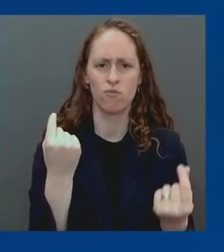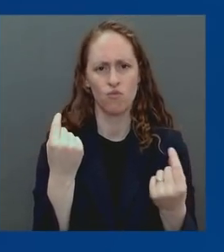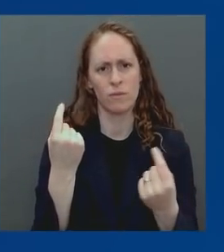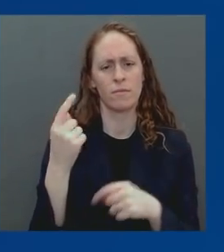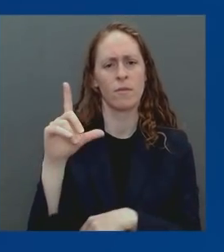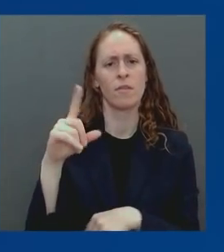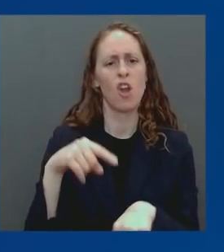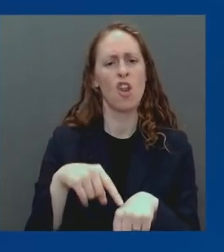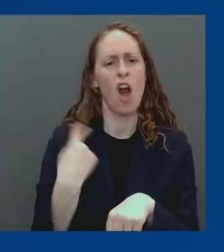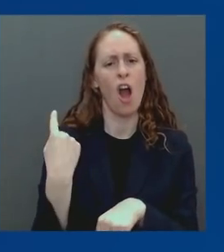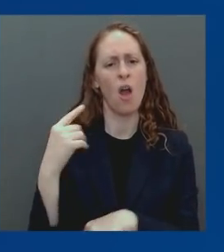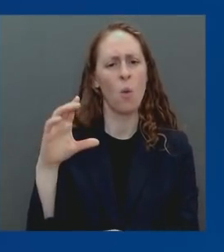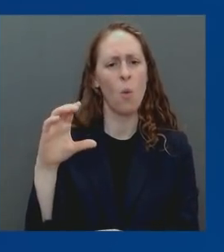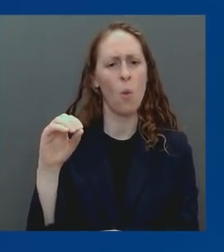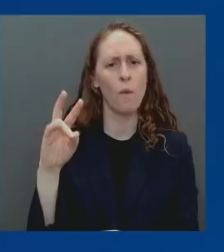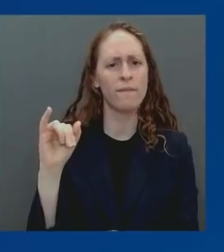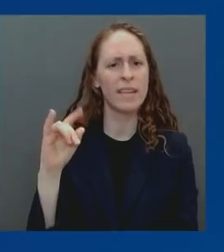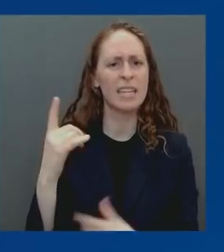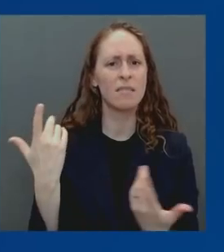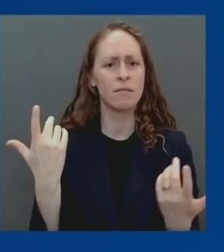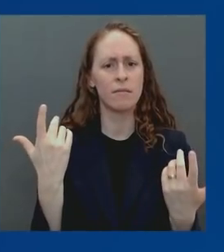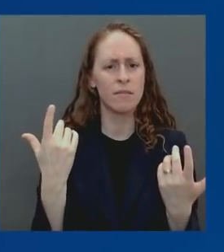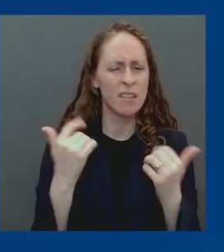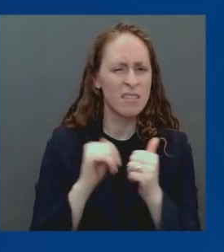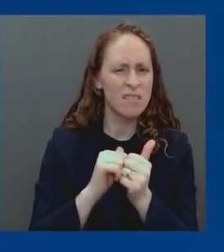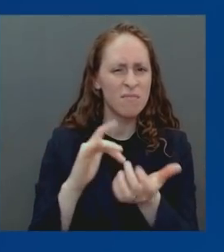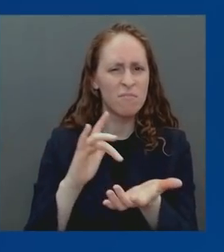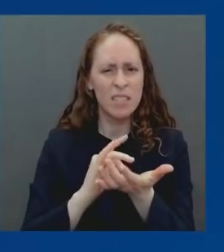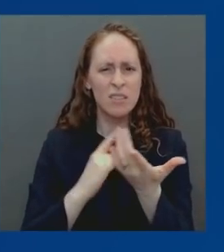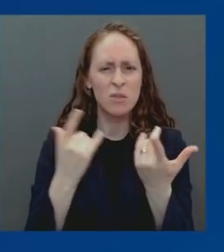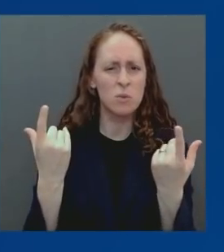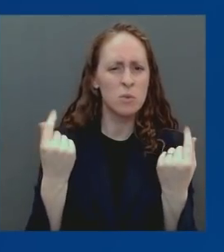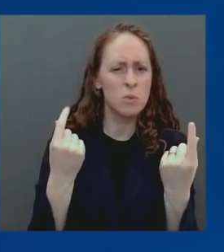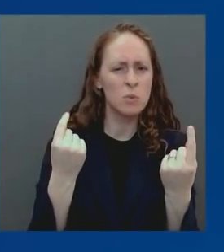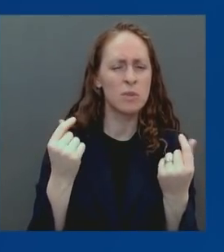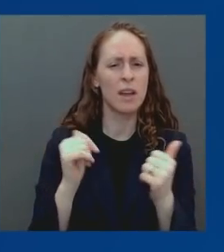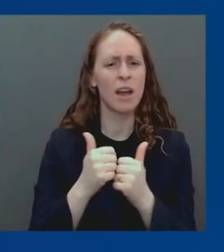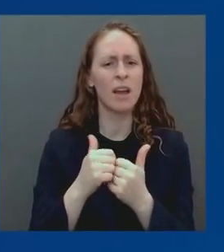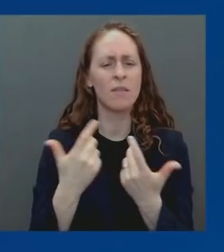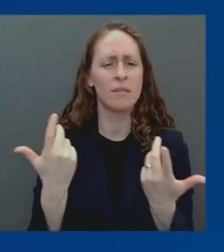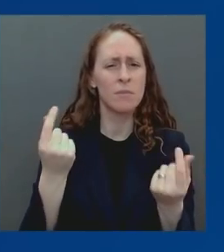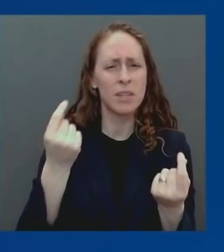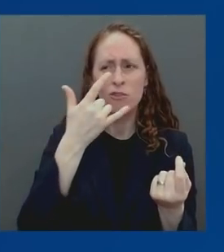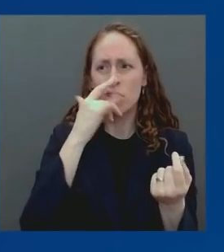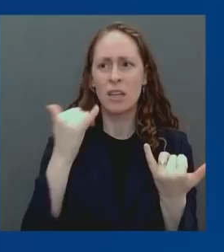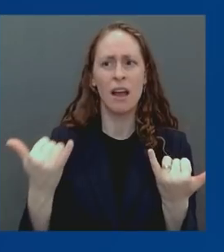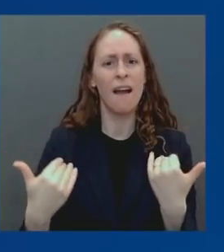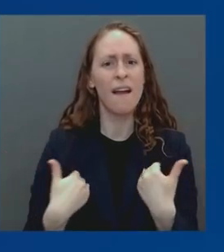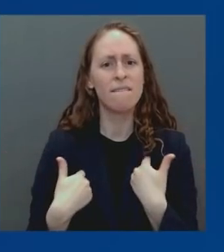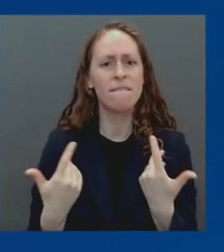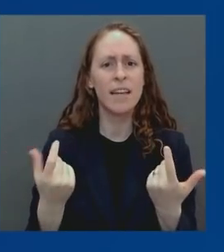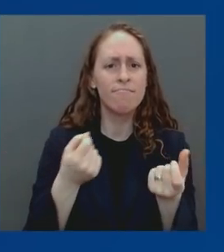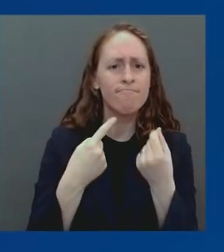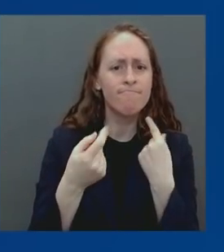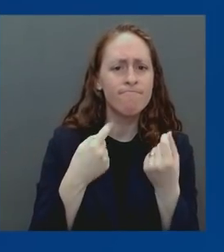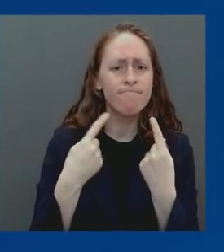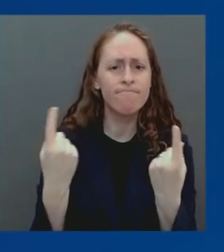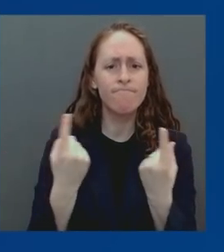about treatment availability and accreditation of clinics offering that treatment? Mr. Zients: Dr. Fauci? Long COVID treatments.